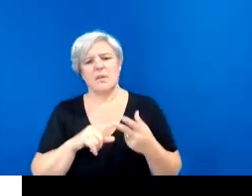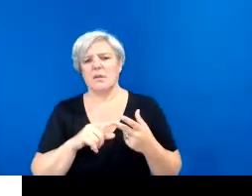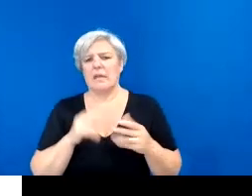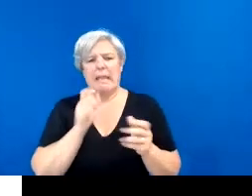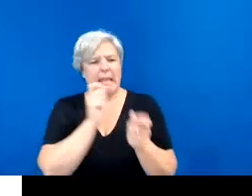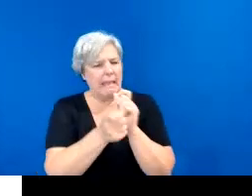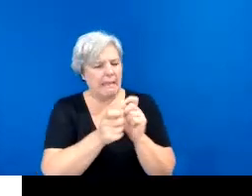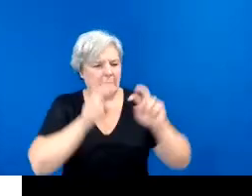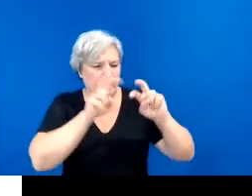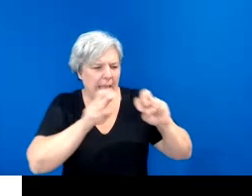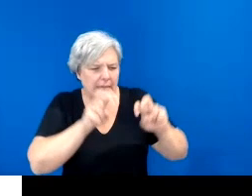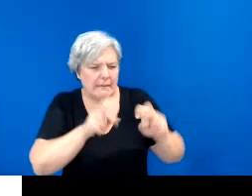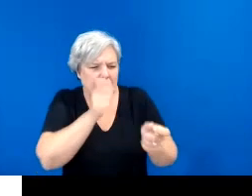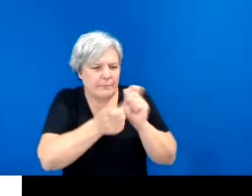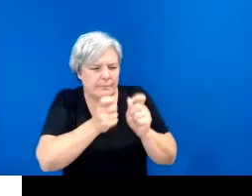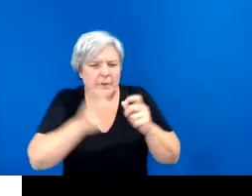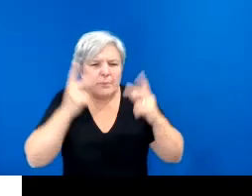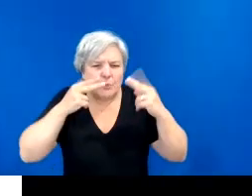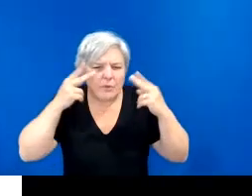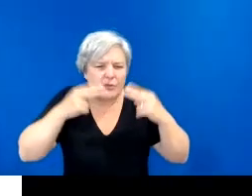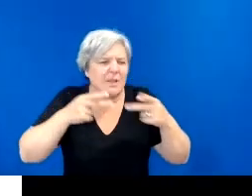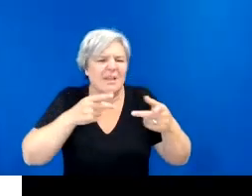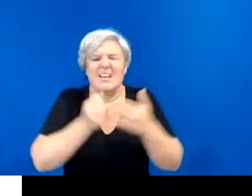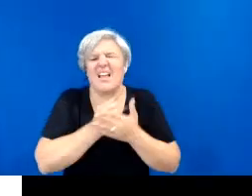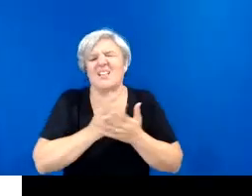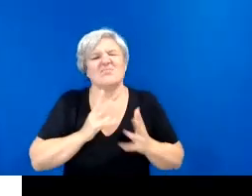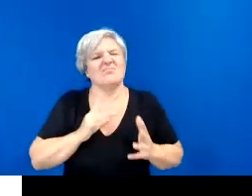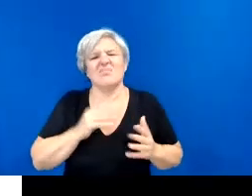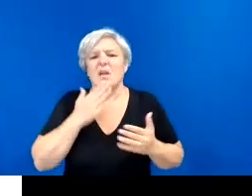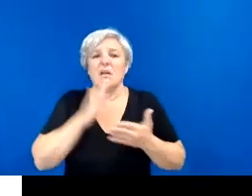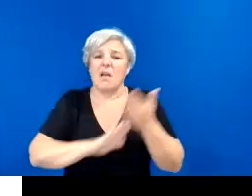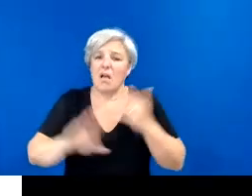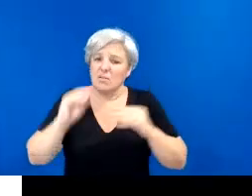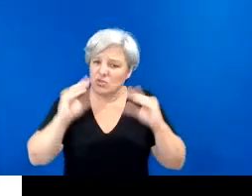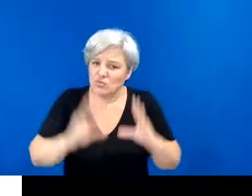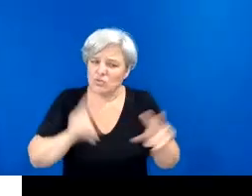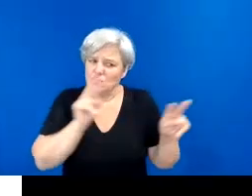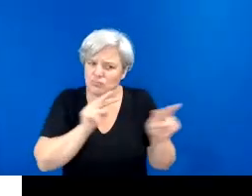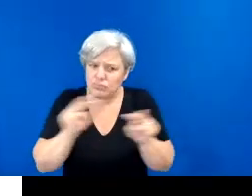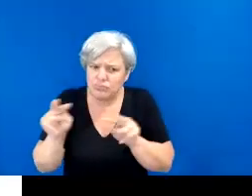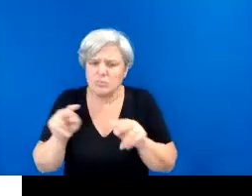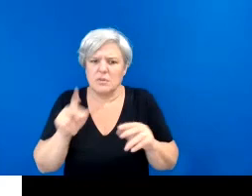written by California community college instructors. They often all,